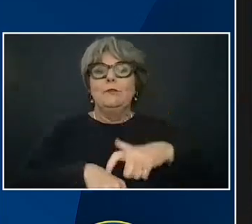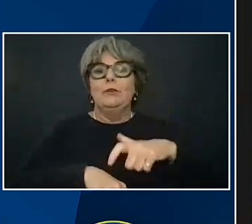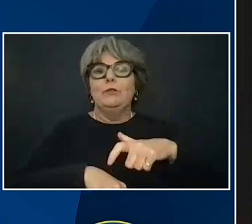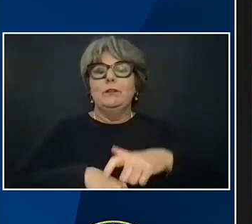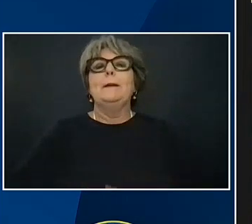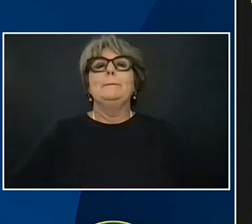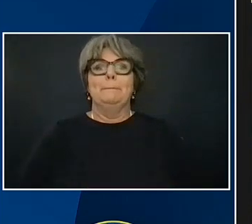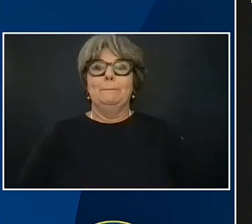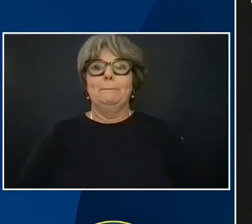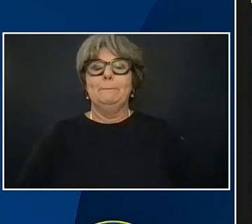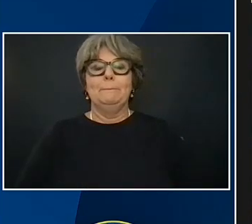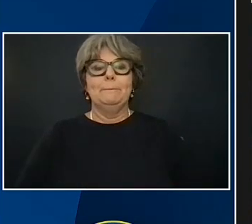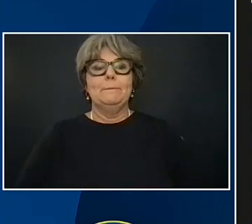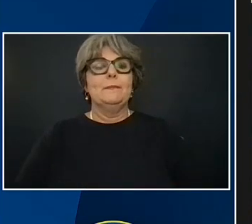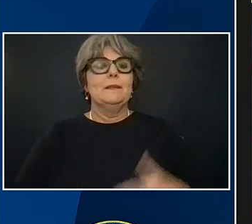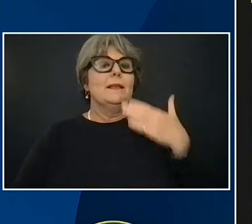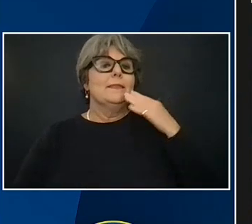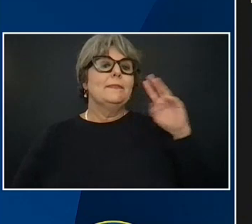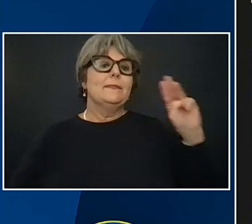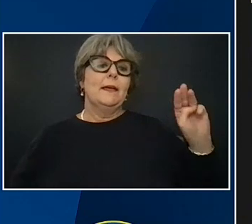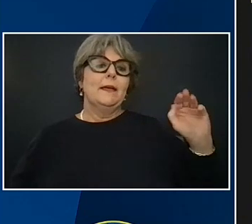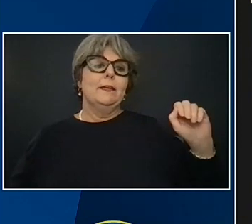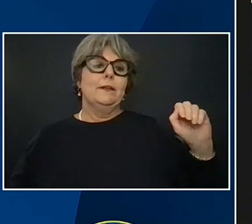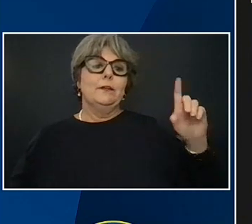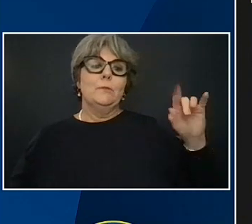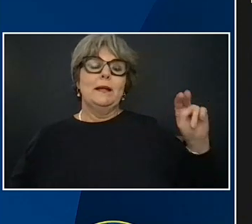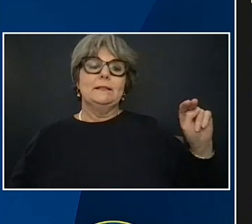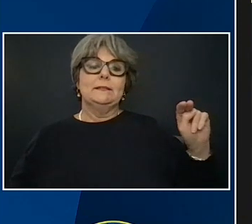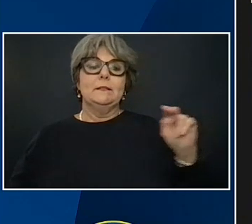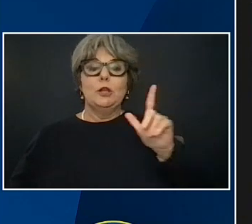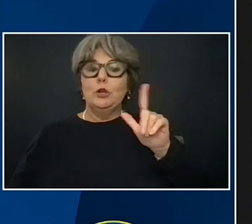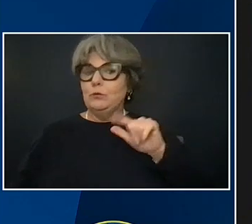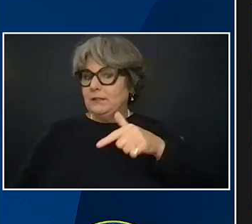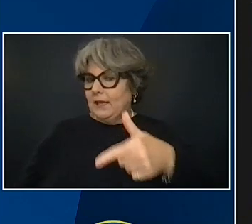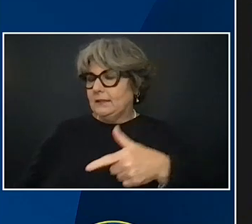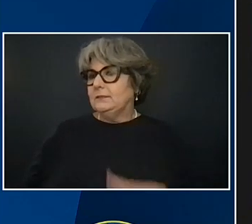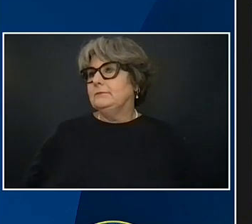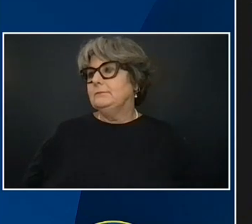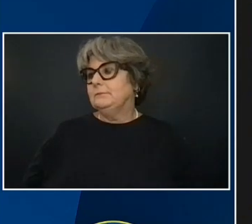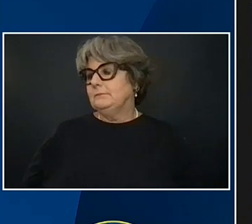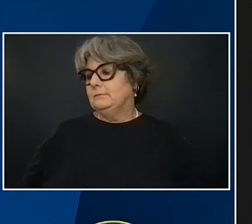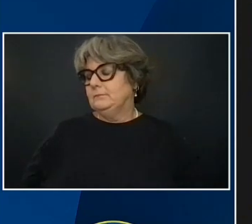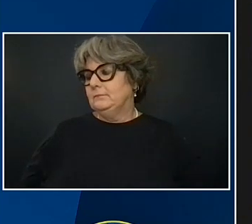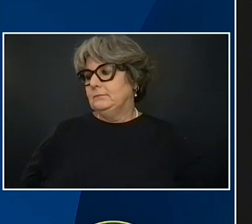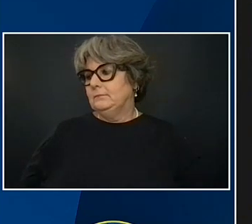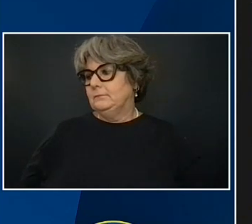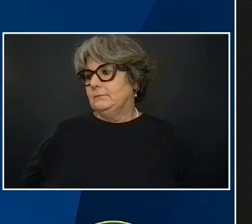Thank you, Madison. Krystil, who's next? Our next speaker is D'Arcy Harrison from